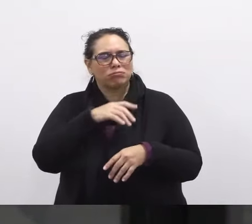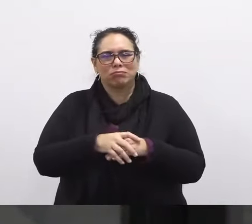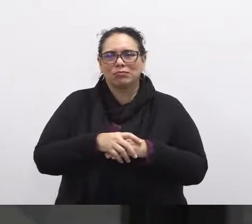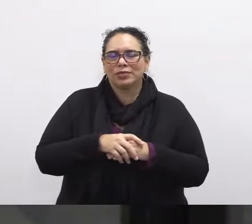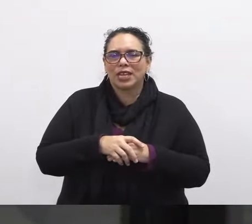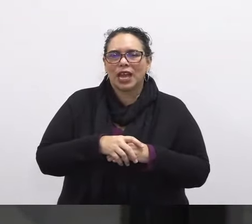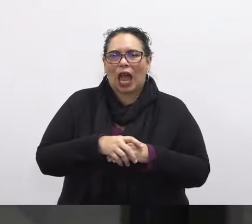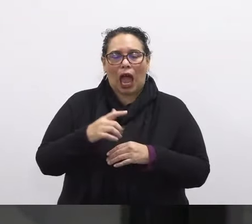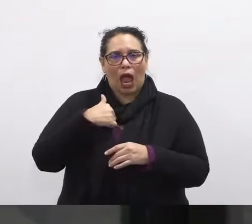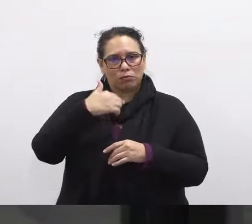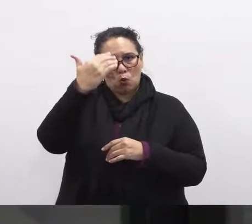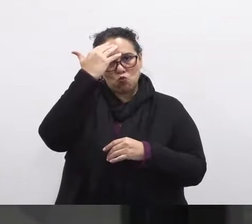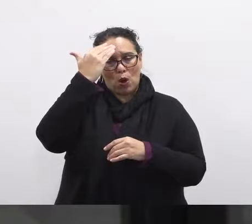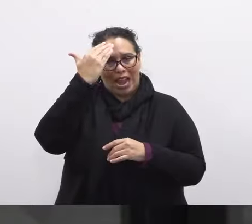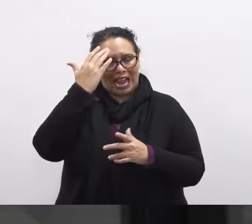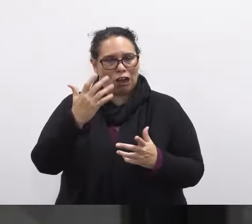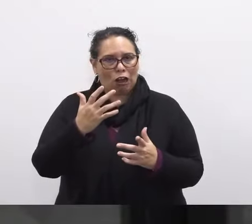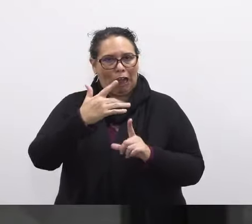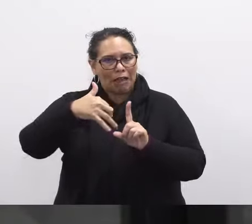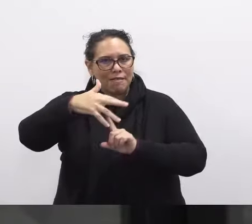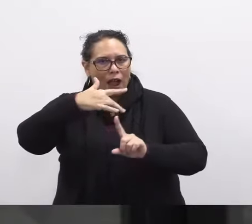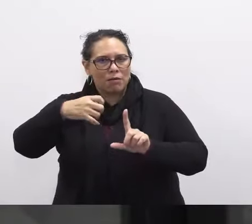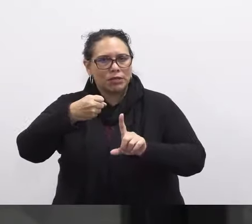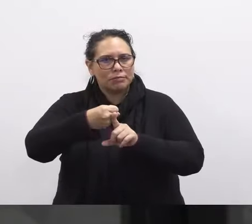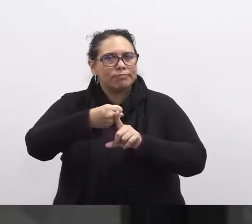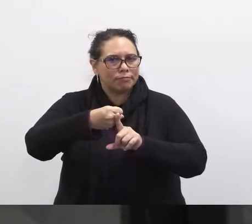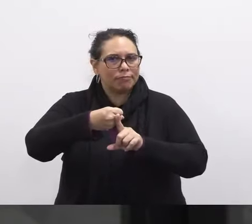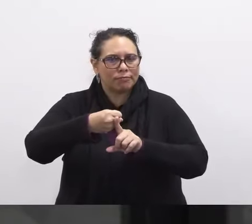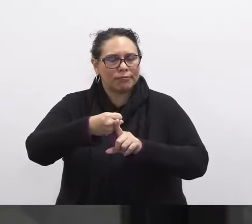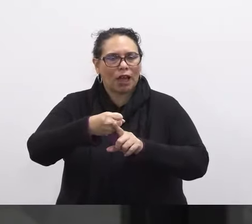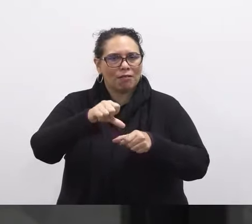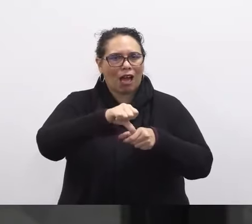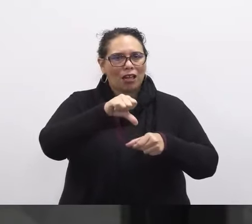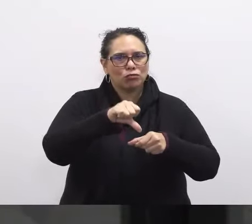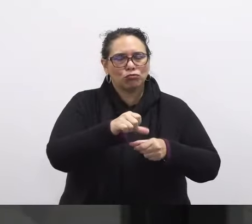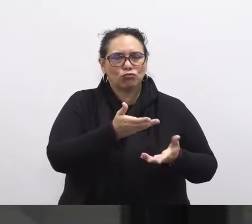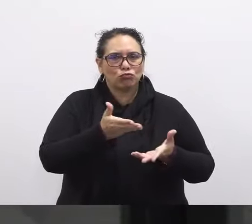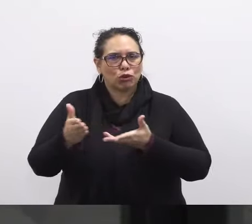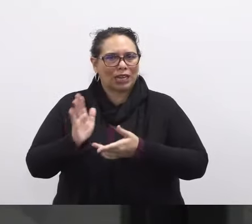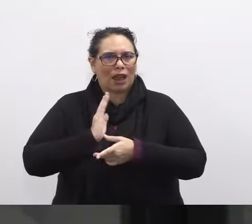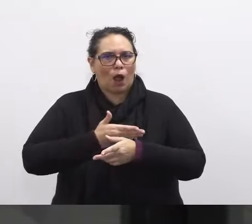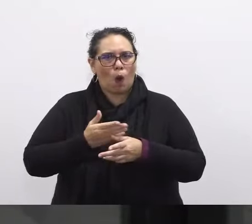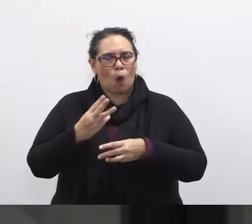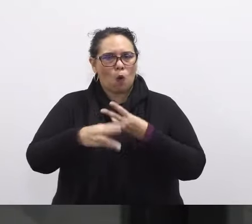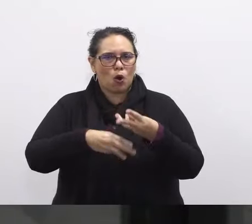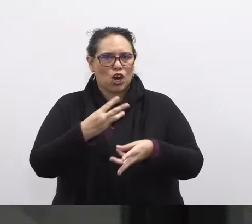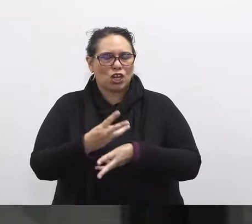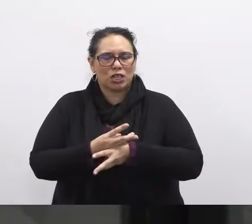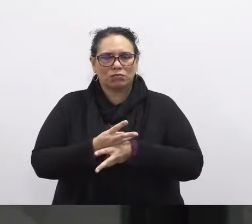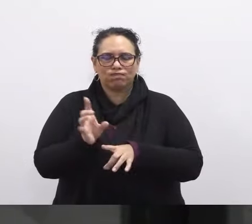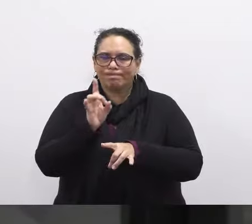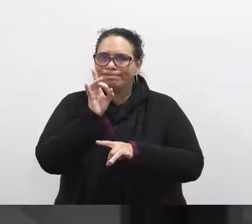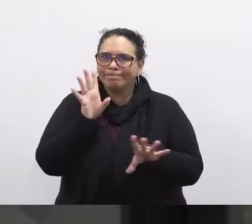I am aware of the environmental impacts, fossil fuels bring to our world, and it is agonizing to see these effects